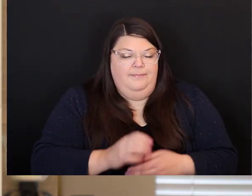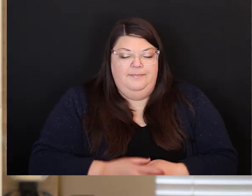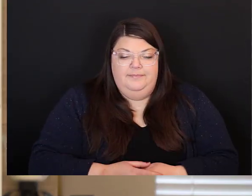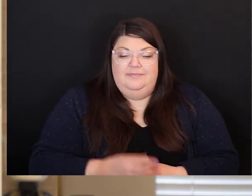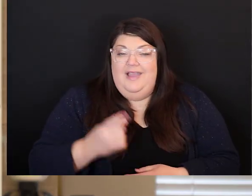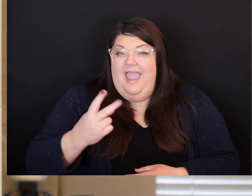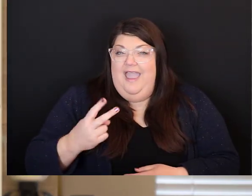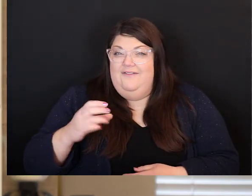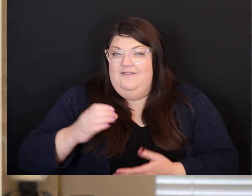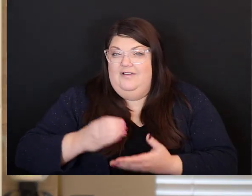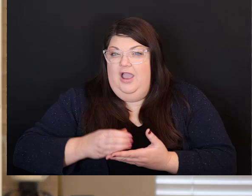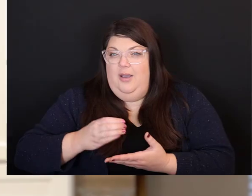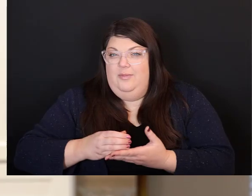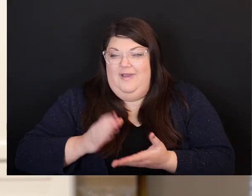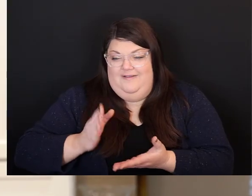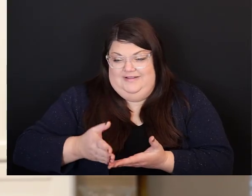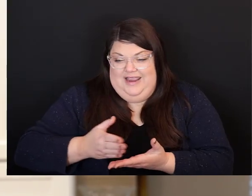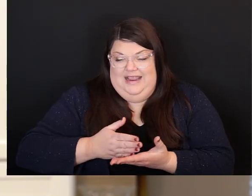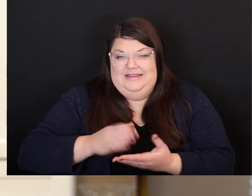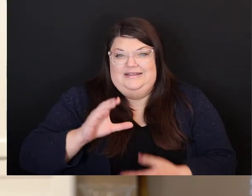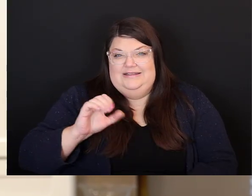Then, I used a half a cup of diced celery.